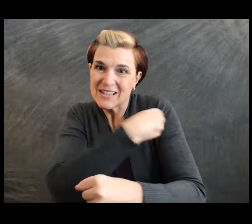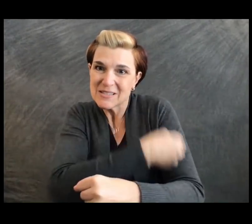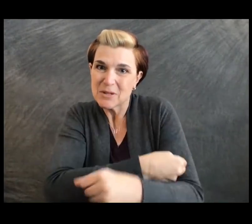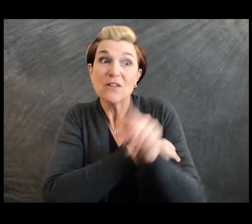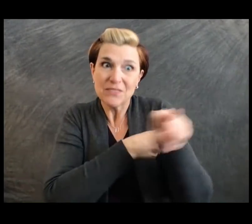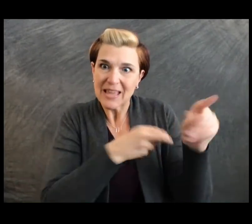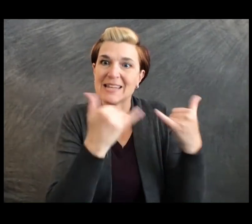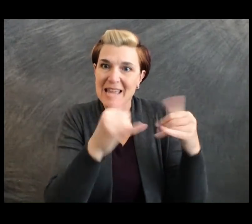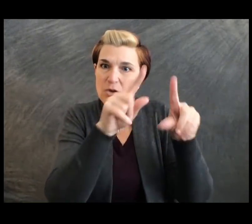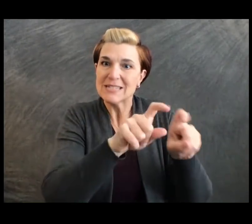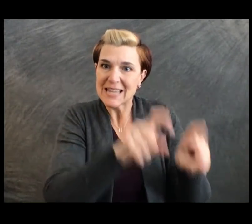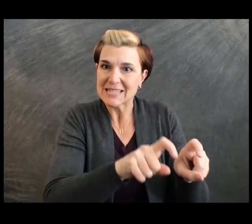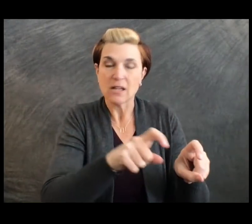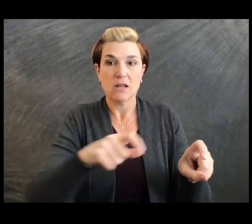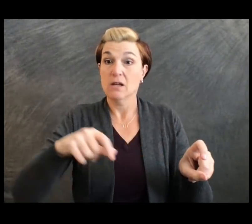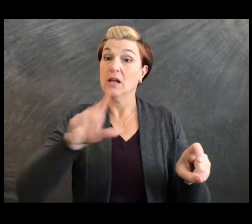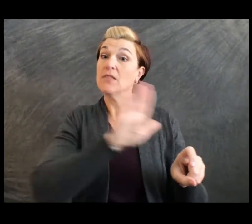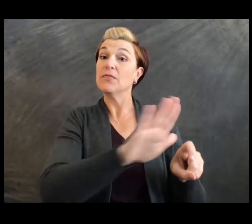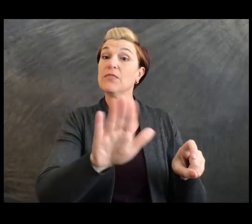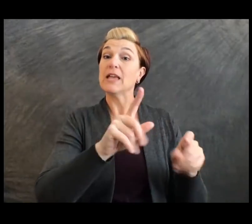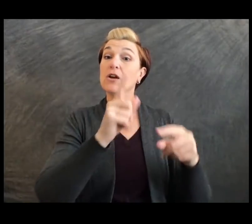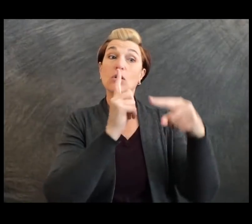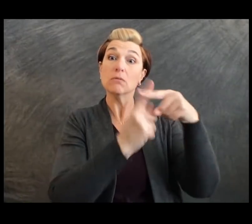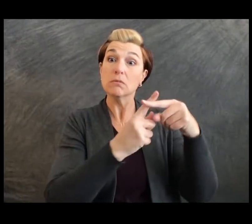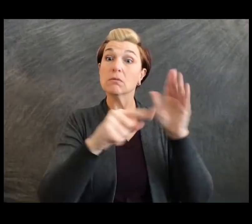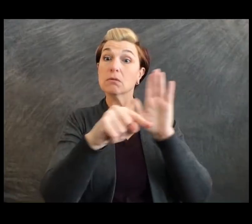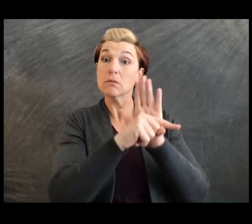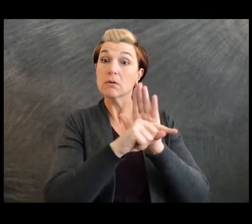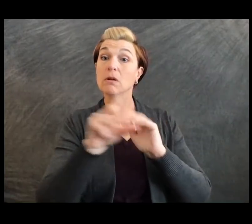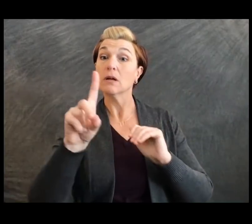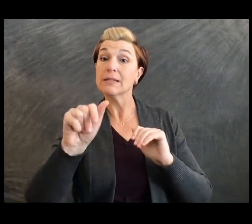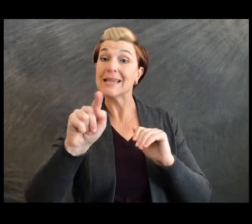will get data this week to give you an overall roll up as you can see over a